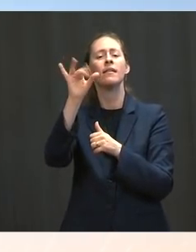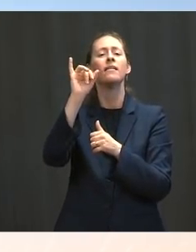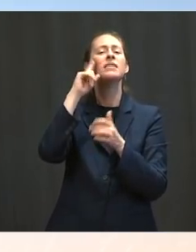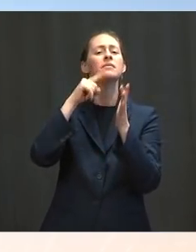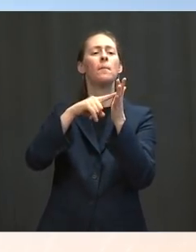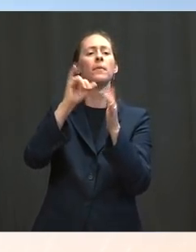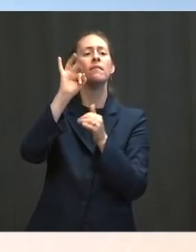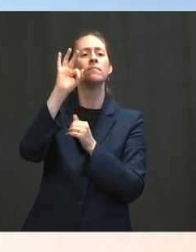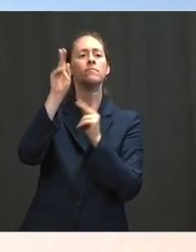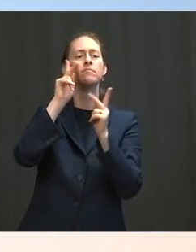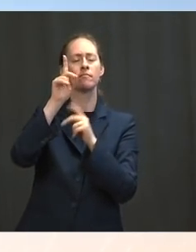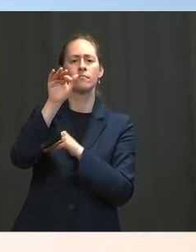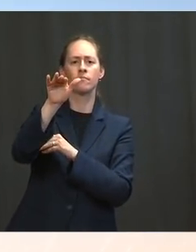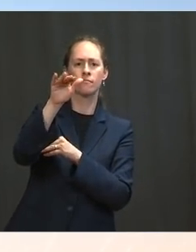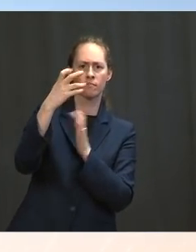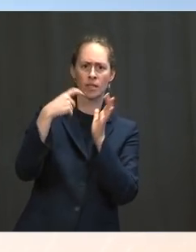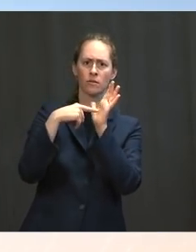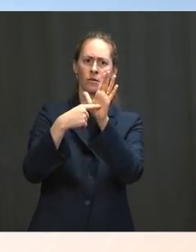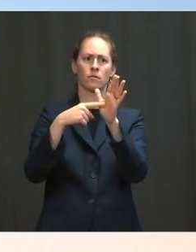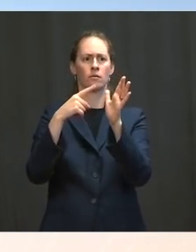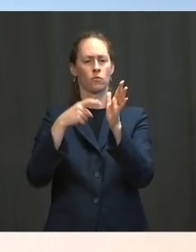And I guess the question is: At what point --